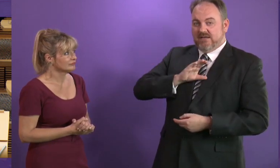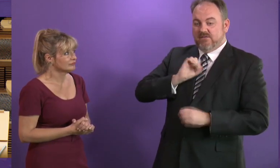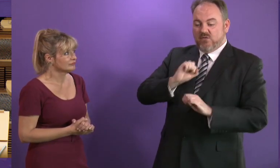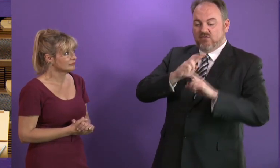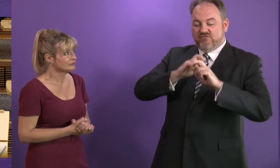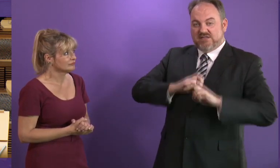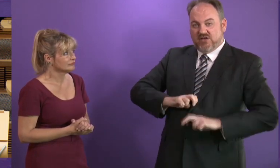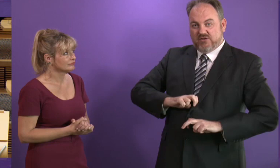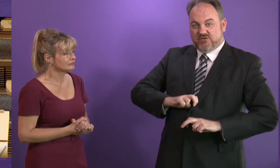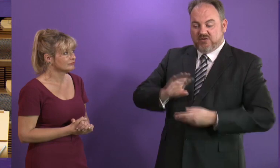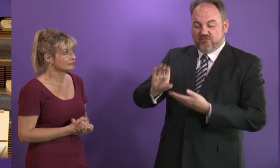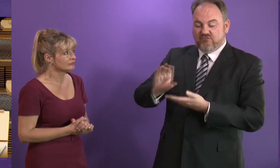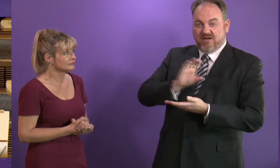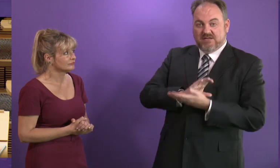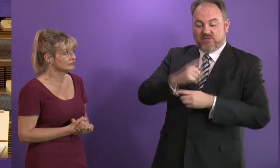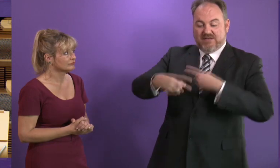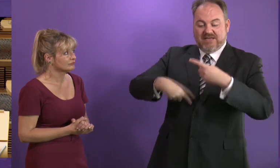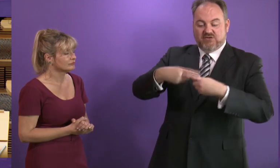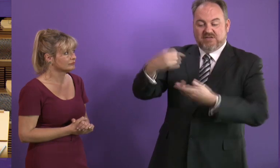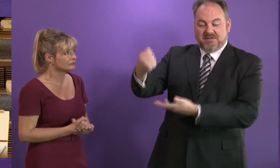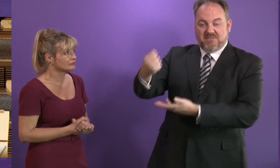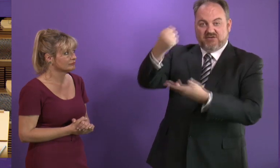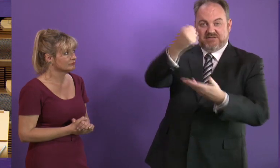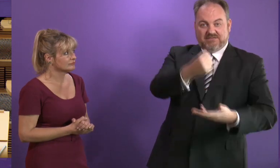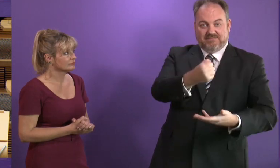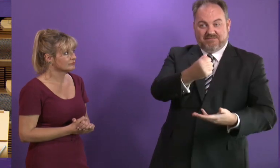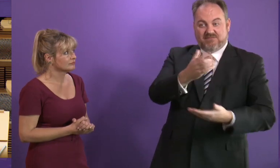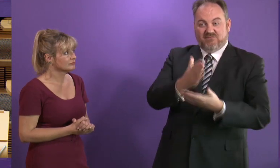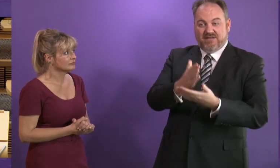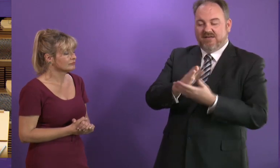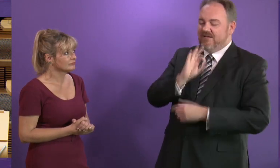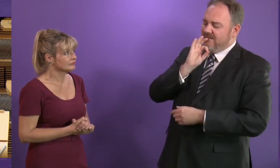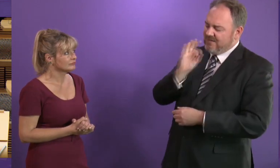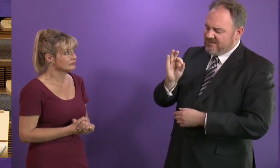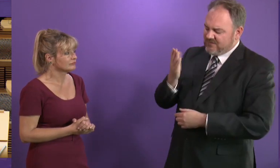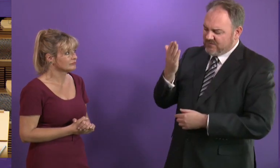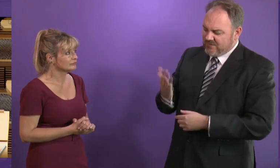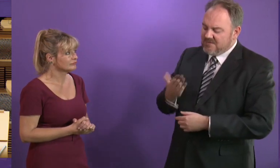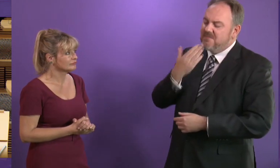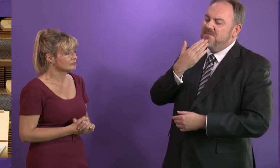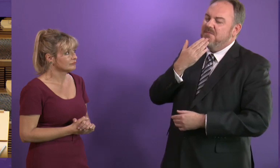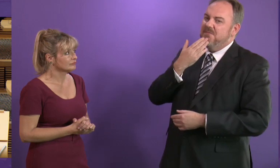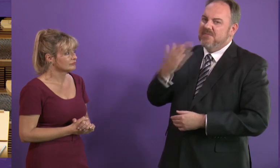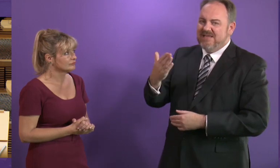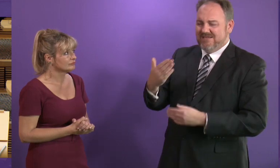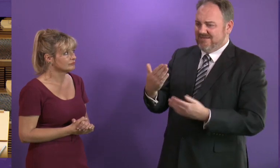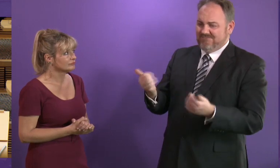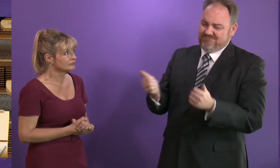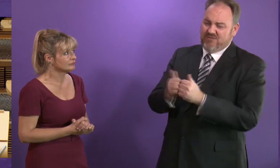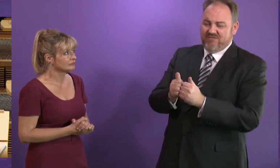budget. Will the First Minister meet that straightforward request and invest in our